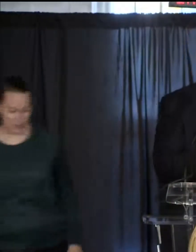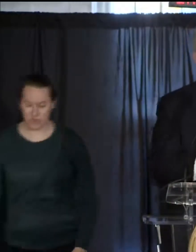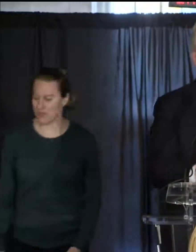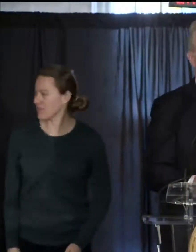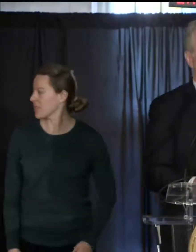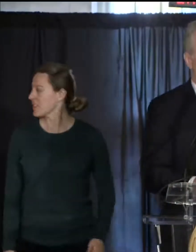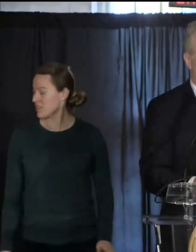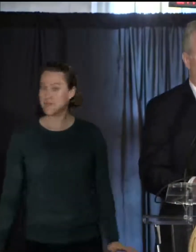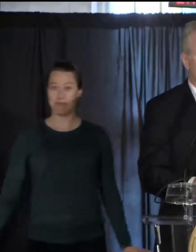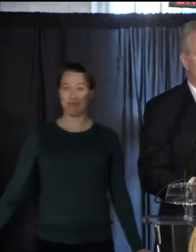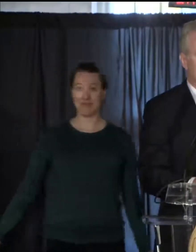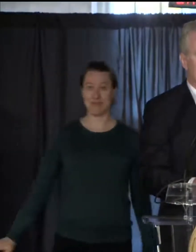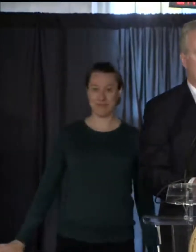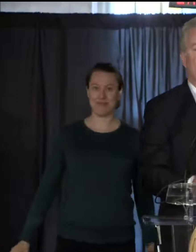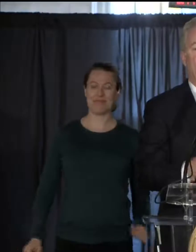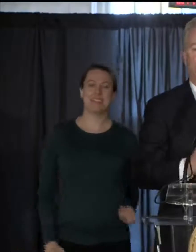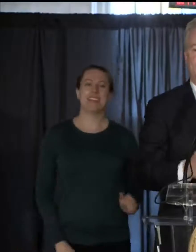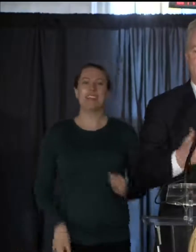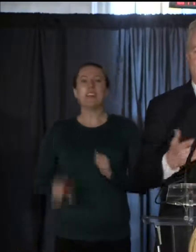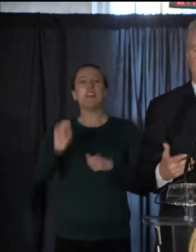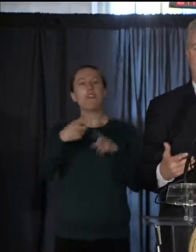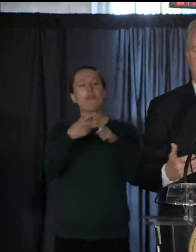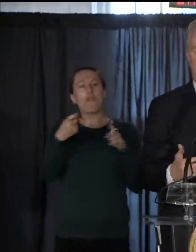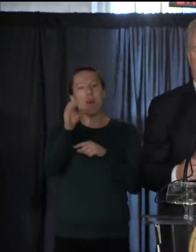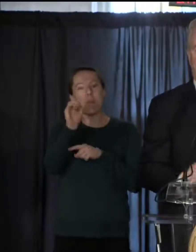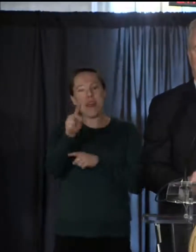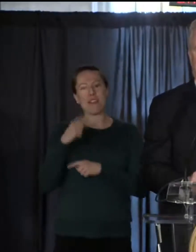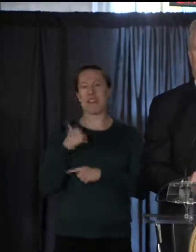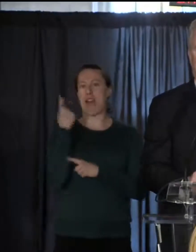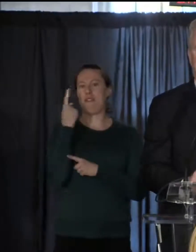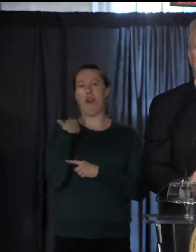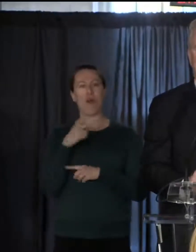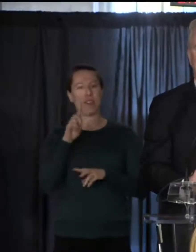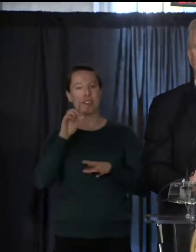NEIGHBORING MARYLAND I HAVE ALWAYS TAKEN THE VIEW THAT IN